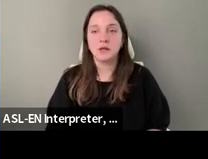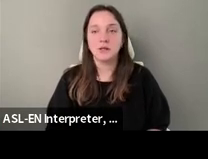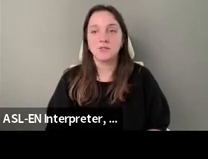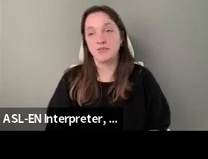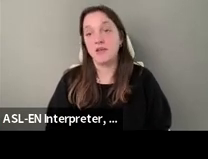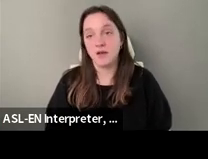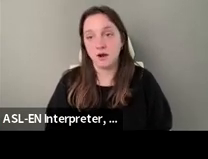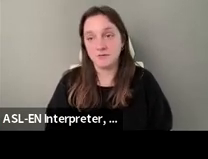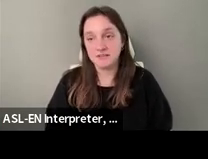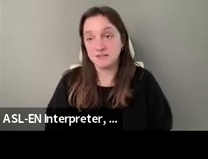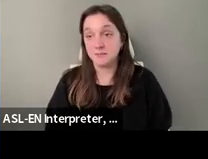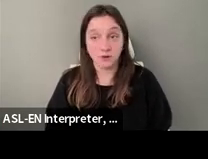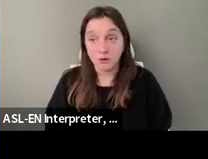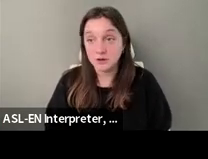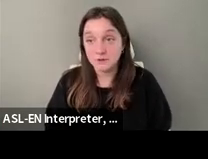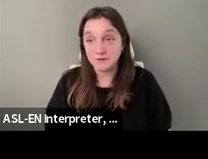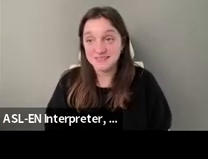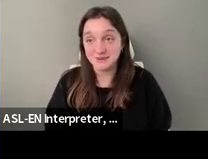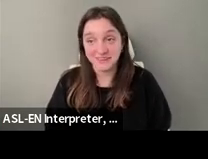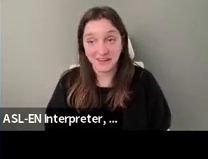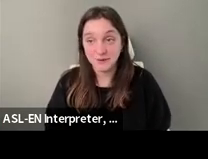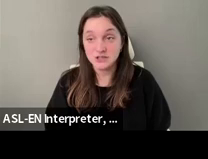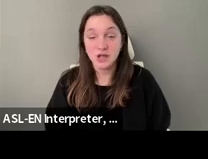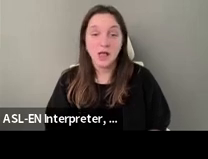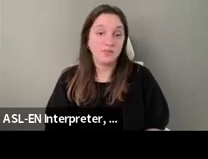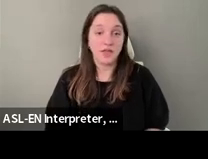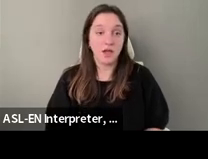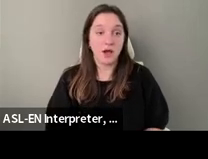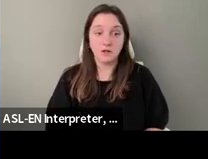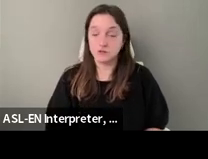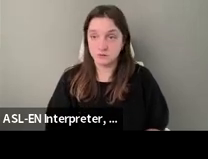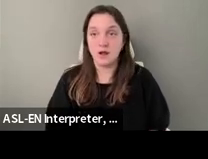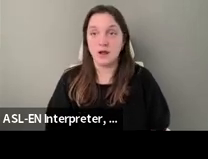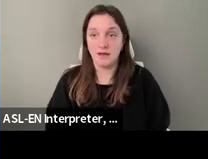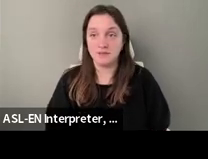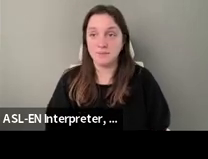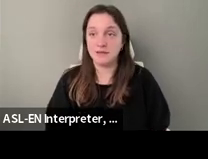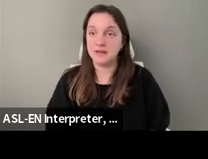around language. They do not have the ability to exercise other human rights of theirs.